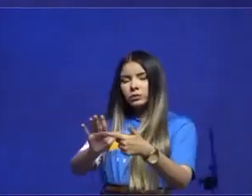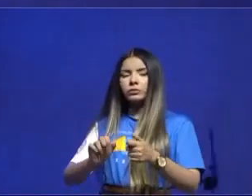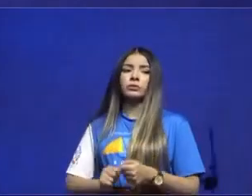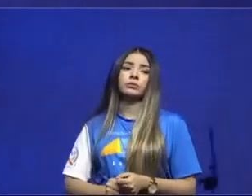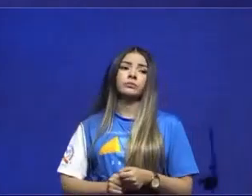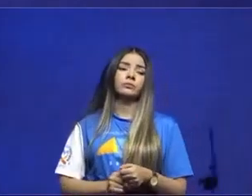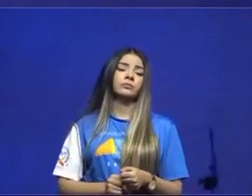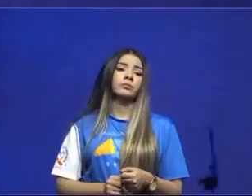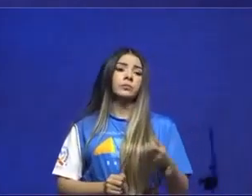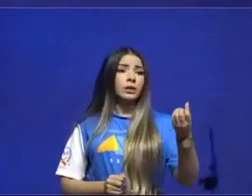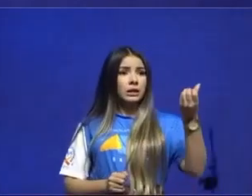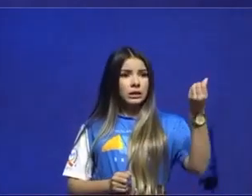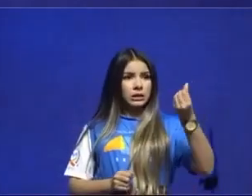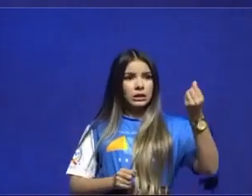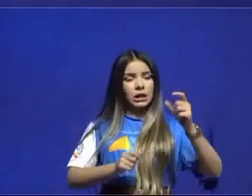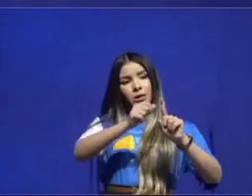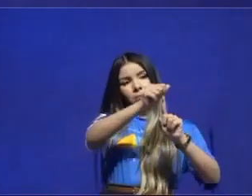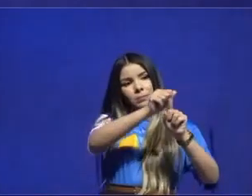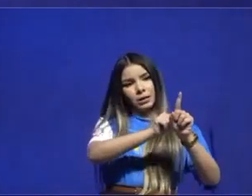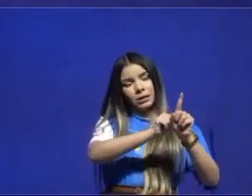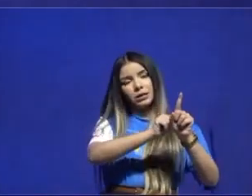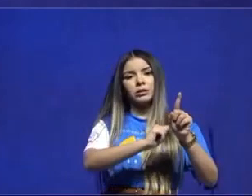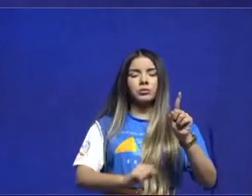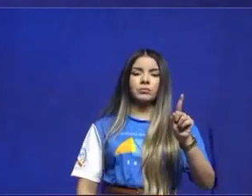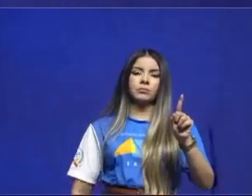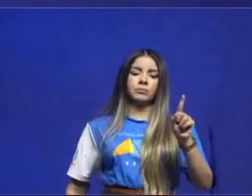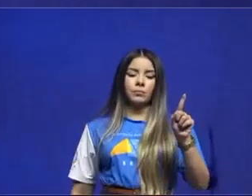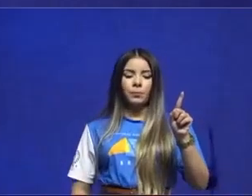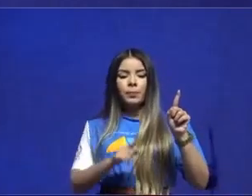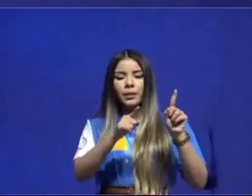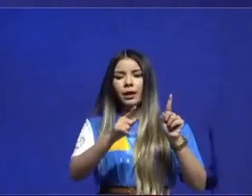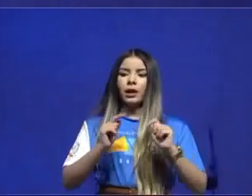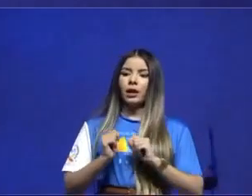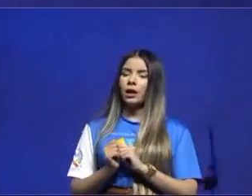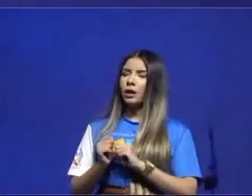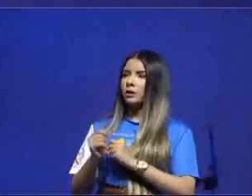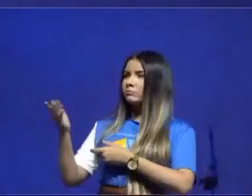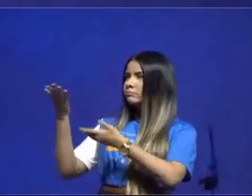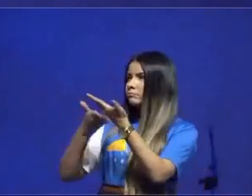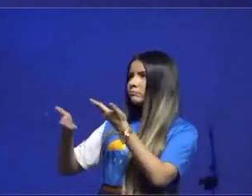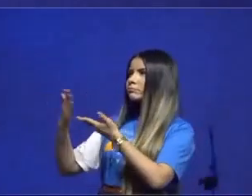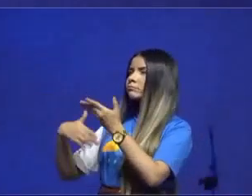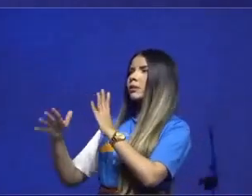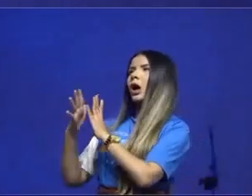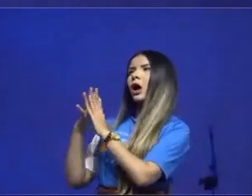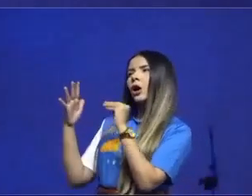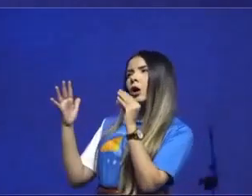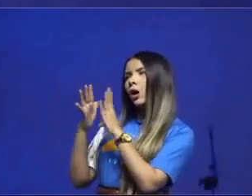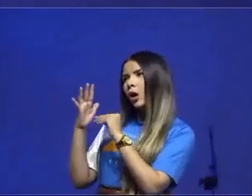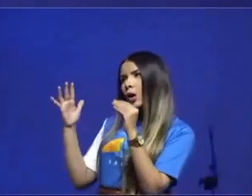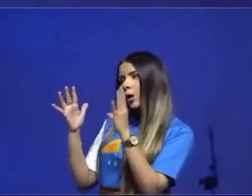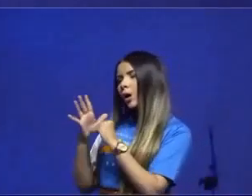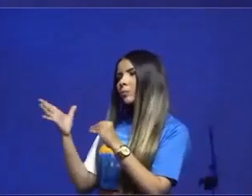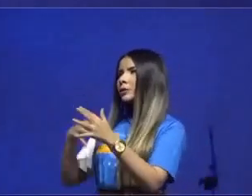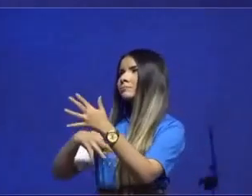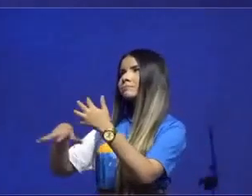? child it